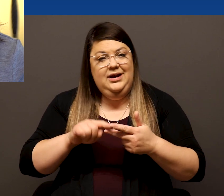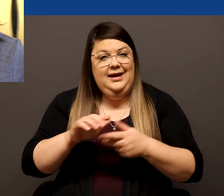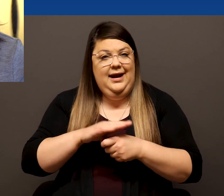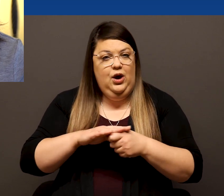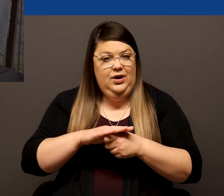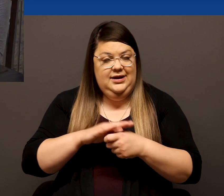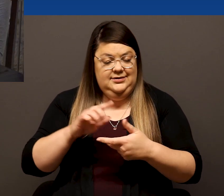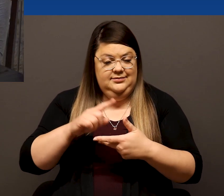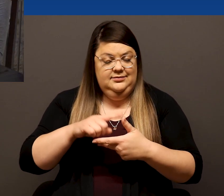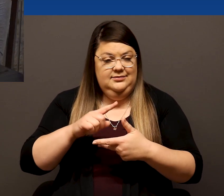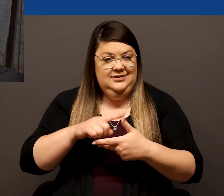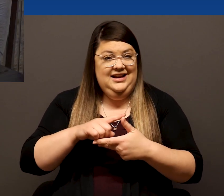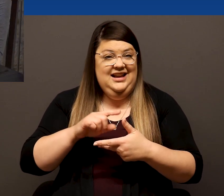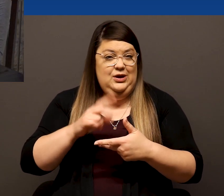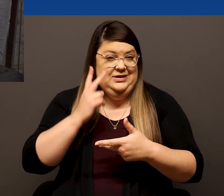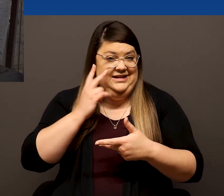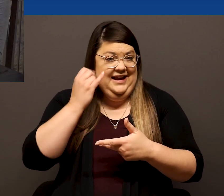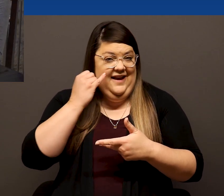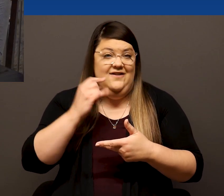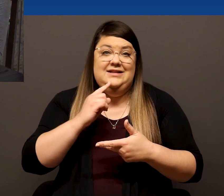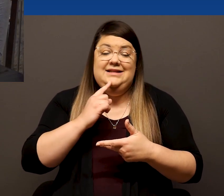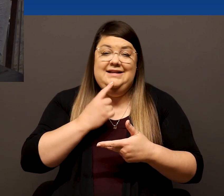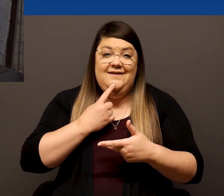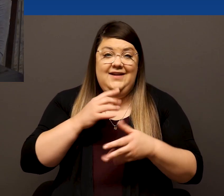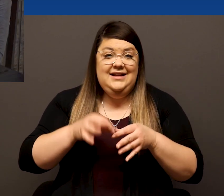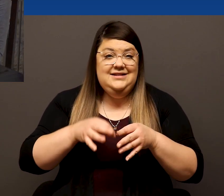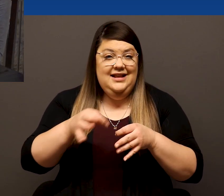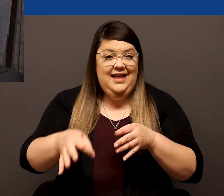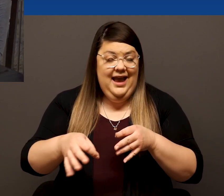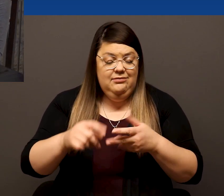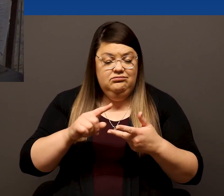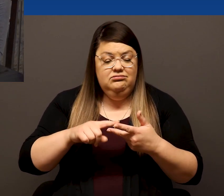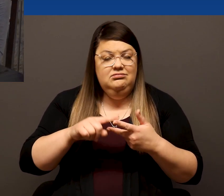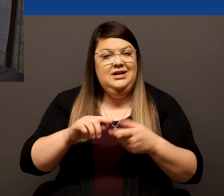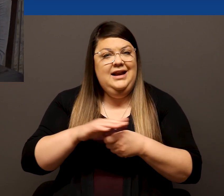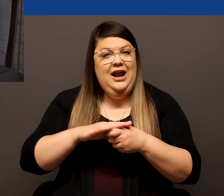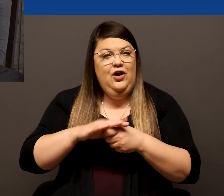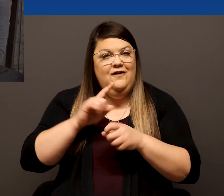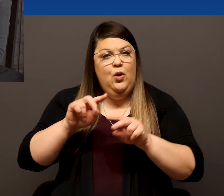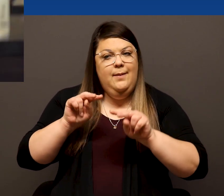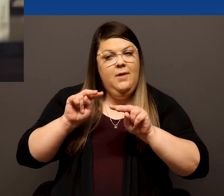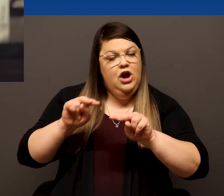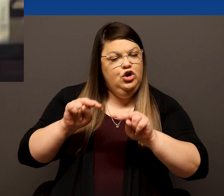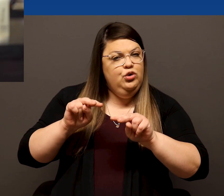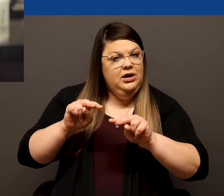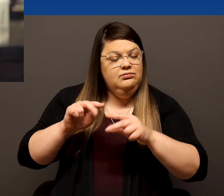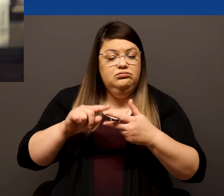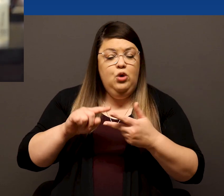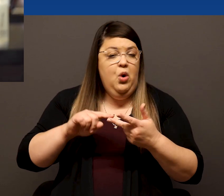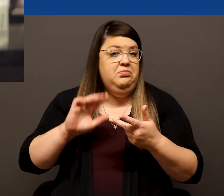We look at if it's a significant delay, an area for monitoring, or they seem to be age appropriate.